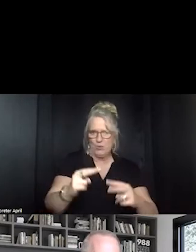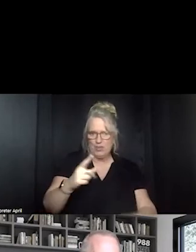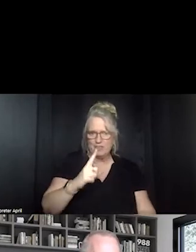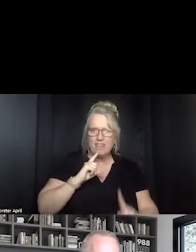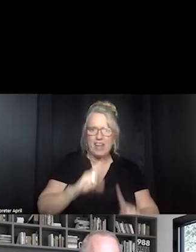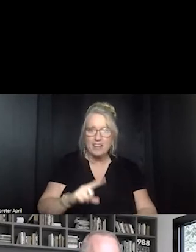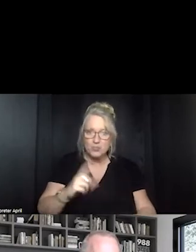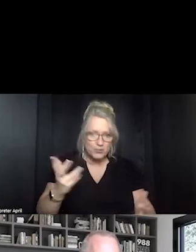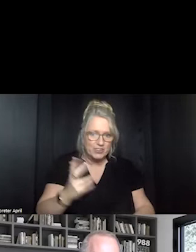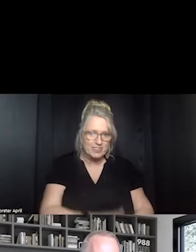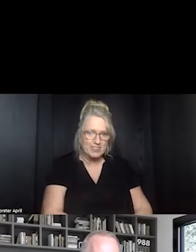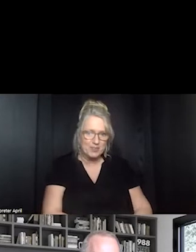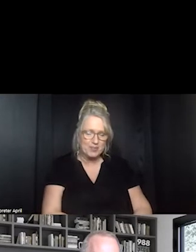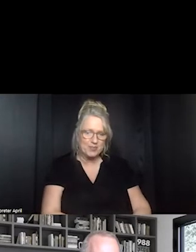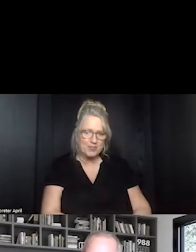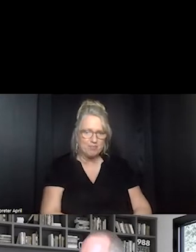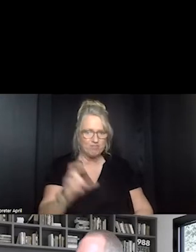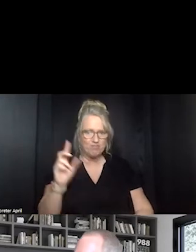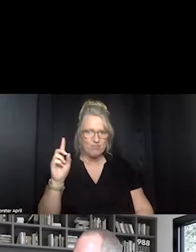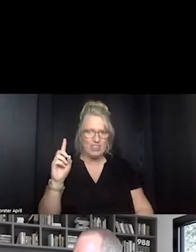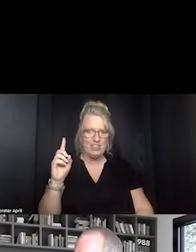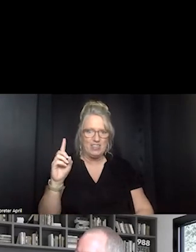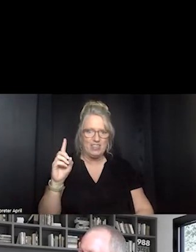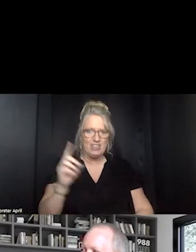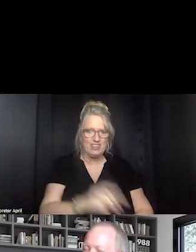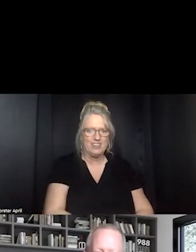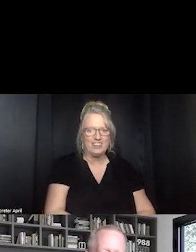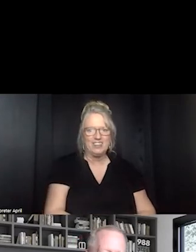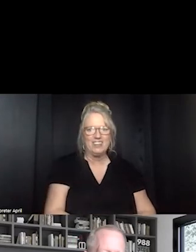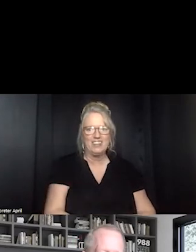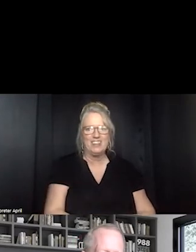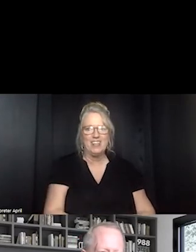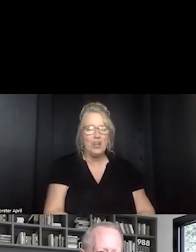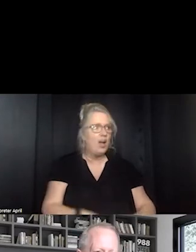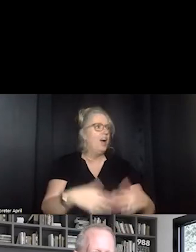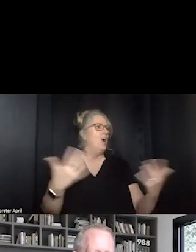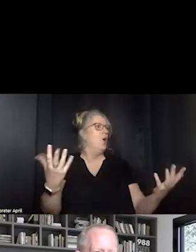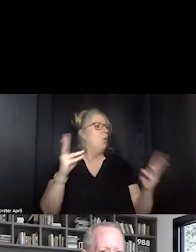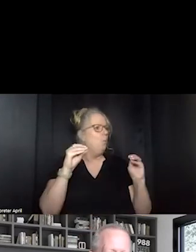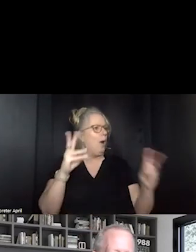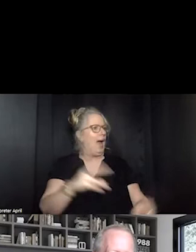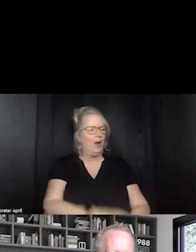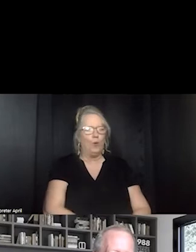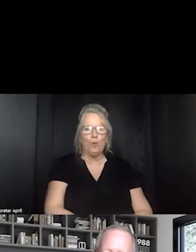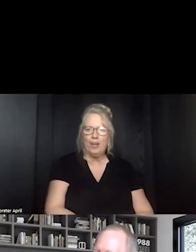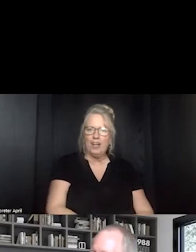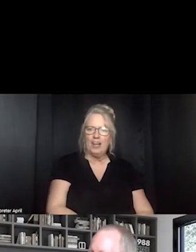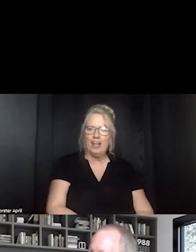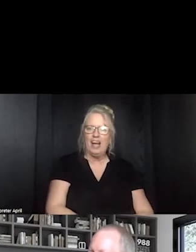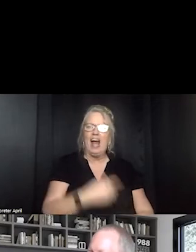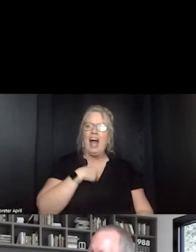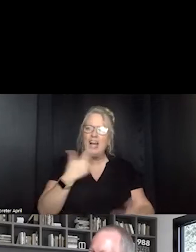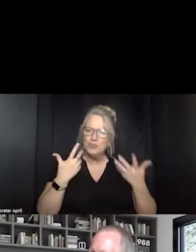D. I WAS TRYING TO LEAN INTO AWFUL THE FACTORS ON THIS. MORE